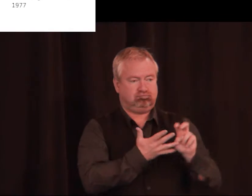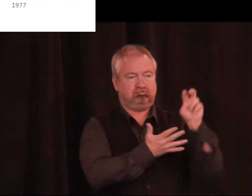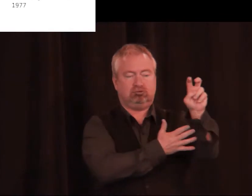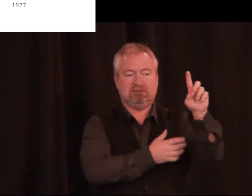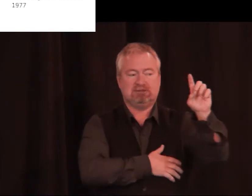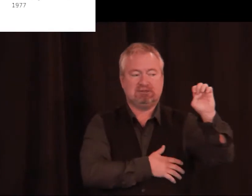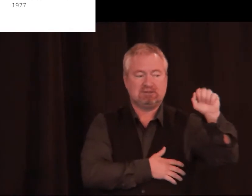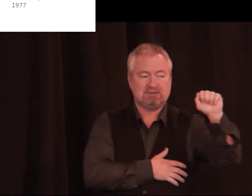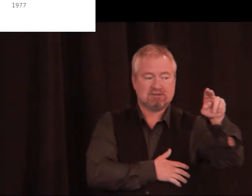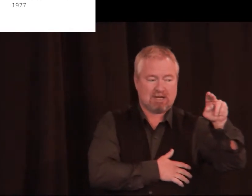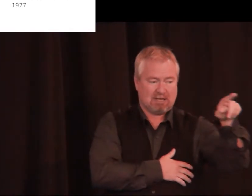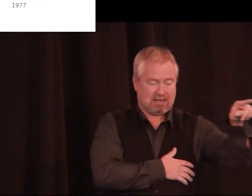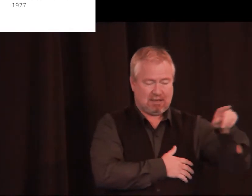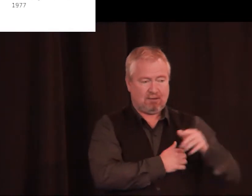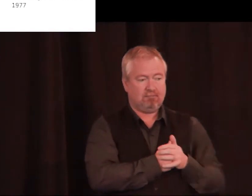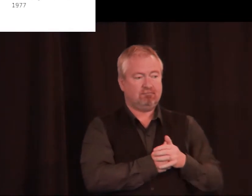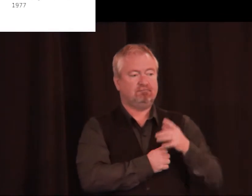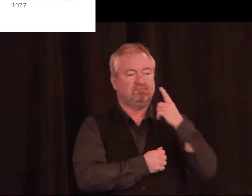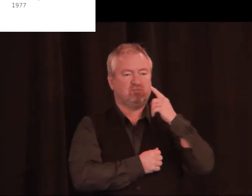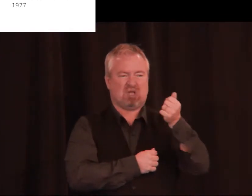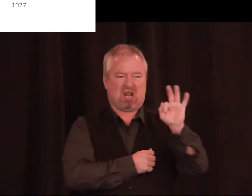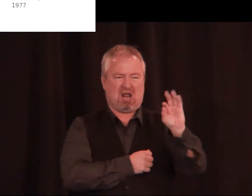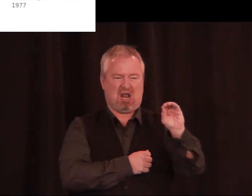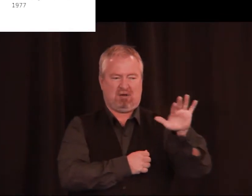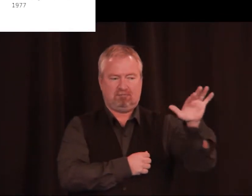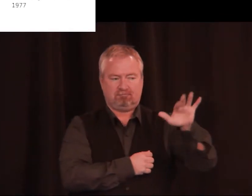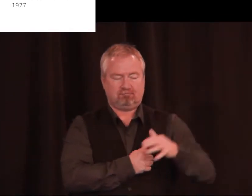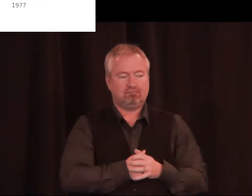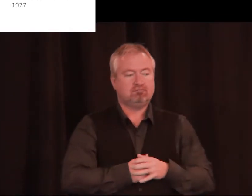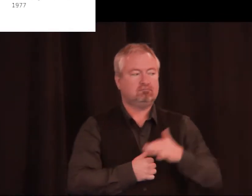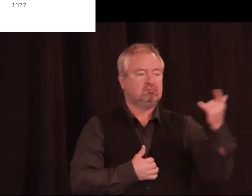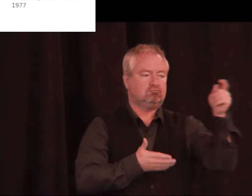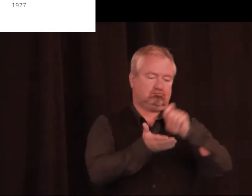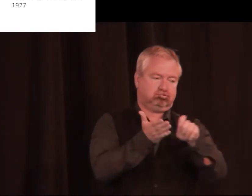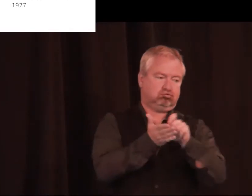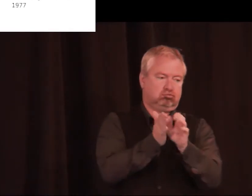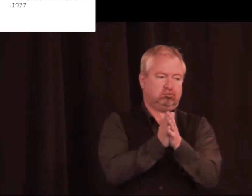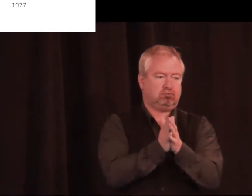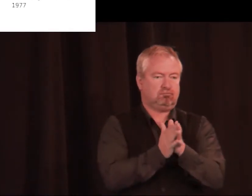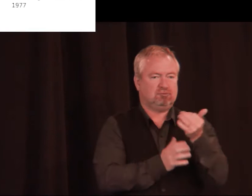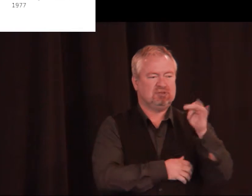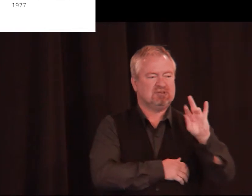and she wrote a book in the 1970s called Our Forgotten Children